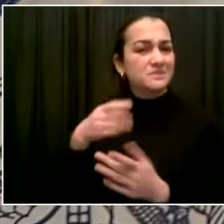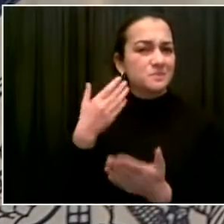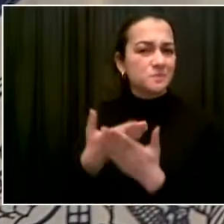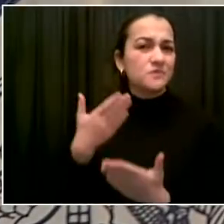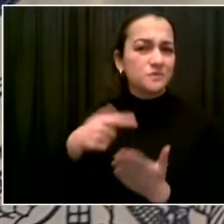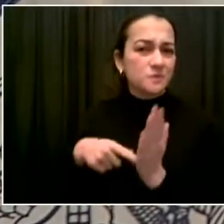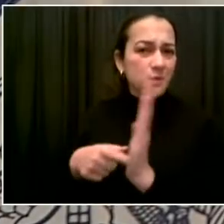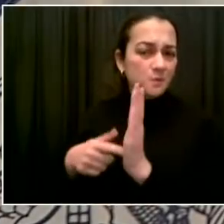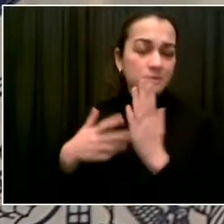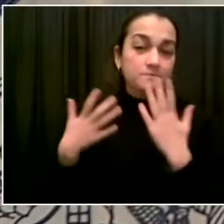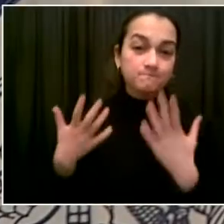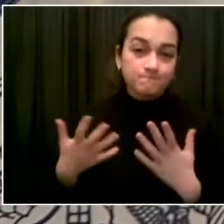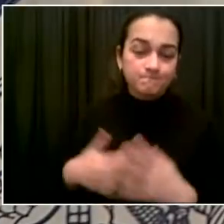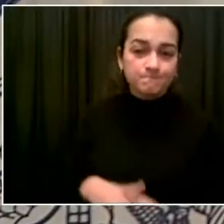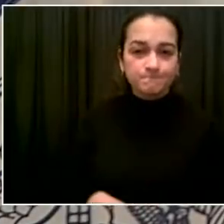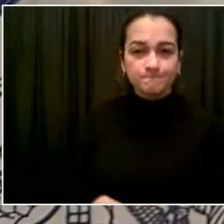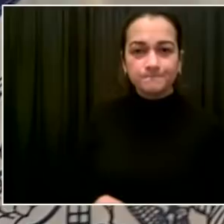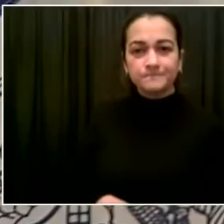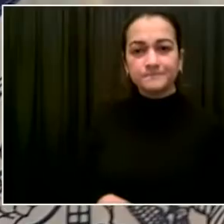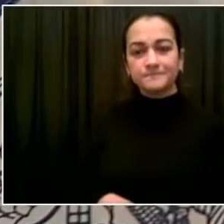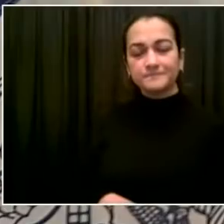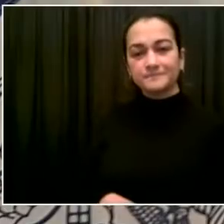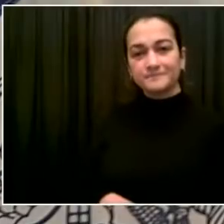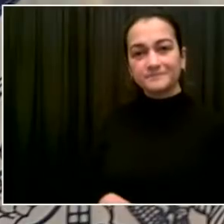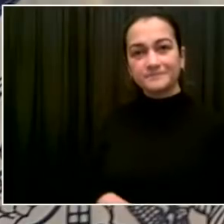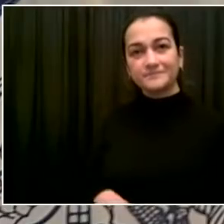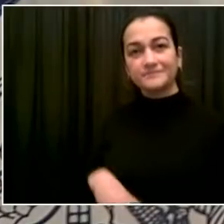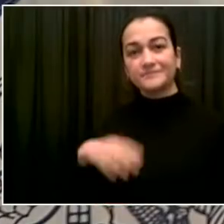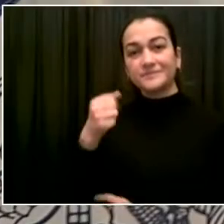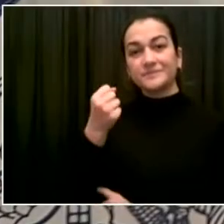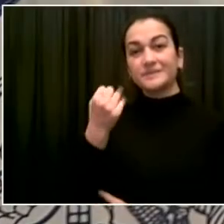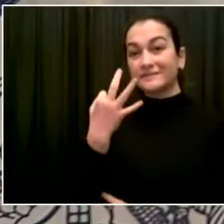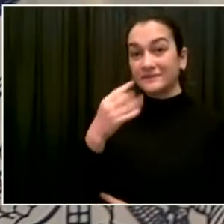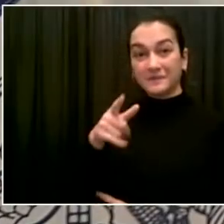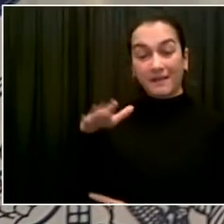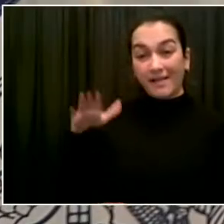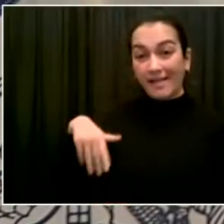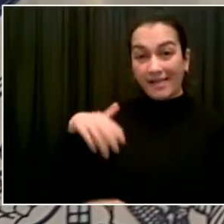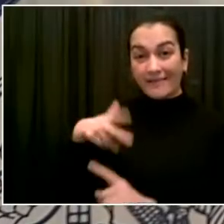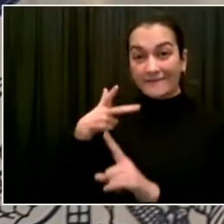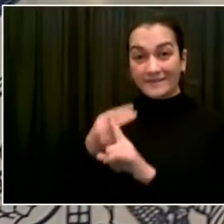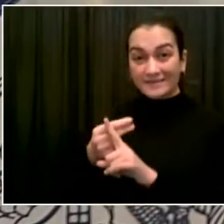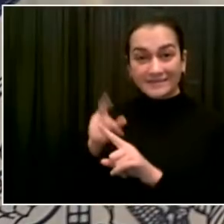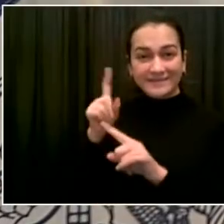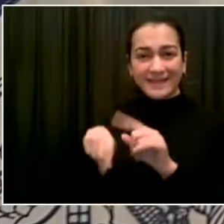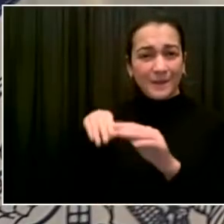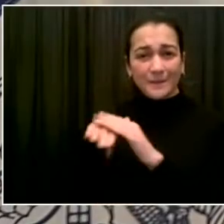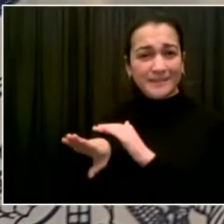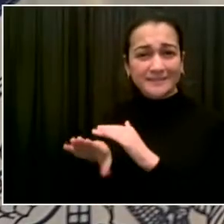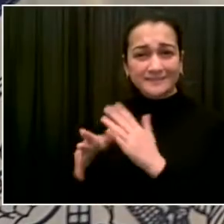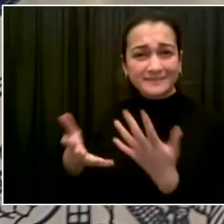THERE. THE CHALLENGE RIGHT NOW IS FOR THE UNVACCINATED. THE CHALLENGES WHEN UNCVACAINTED